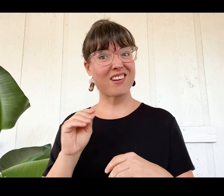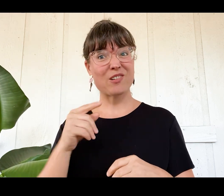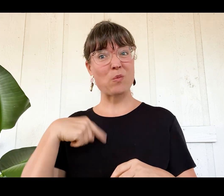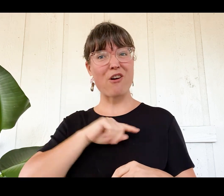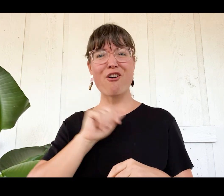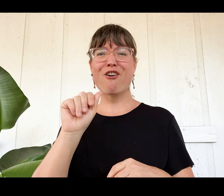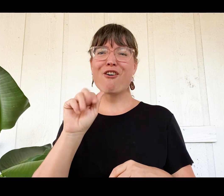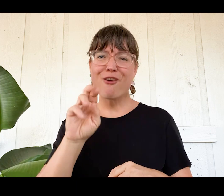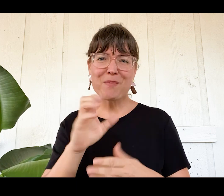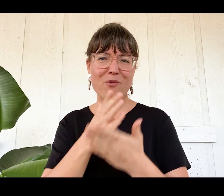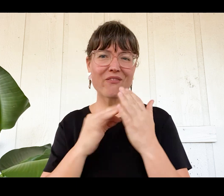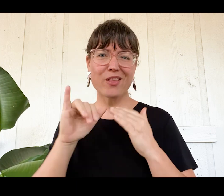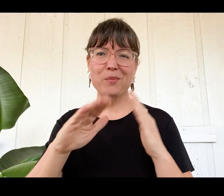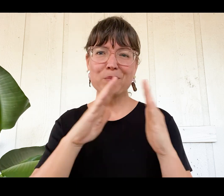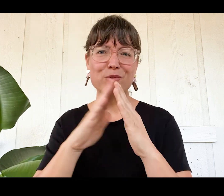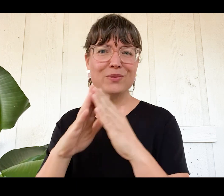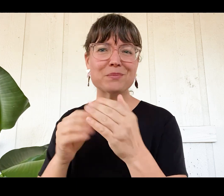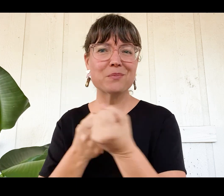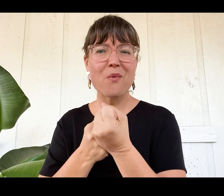We are a part of this community support.